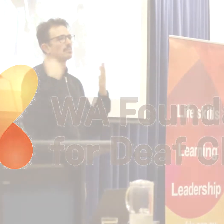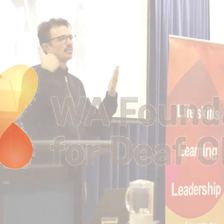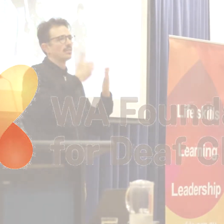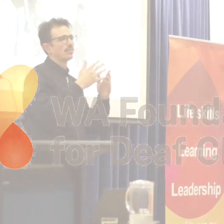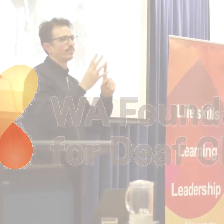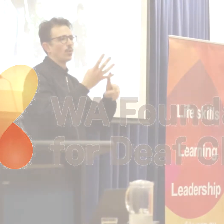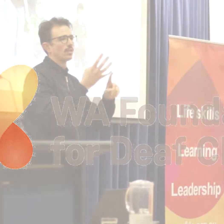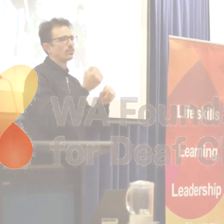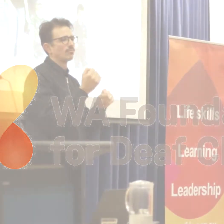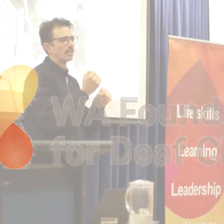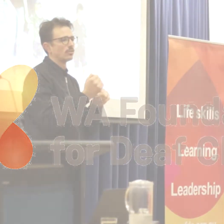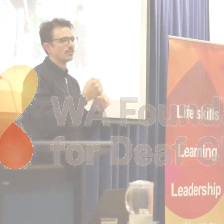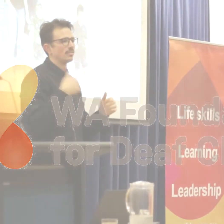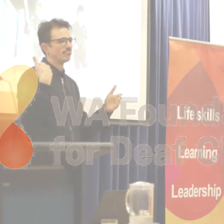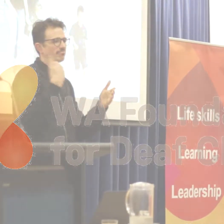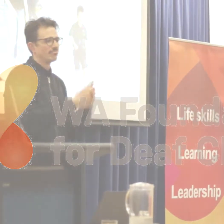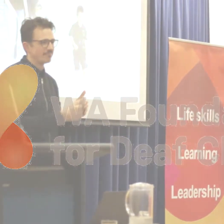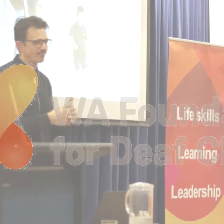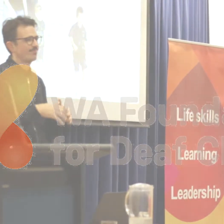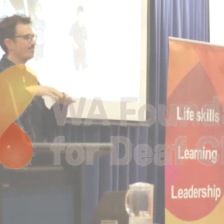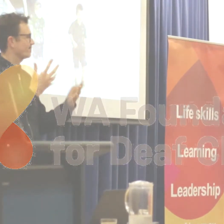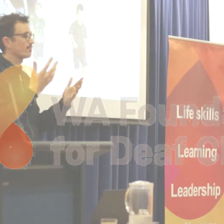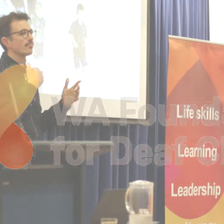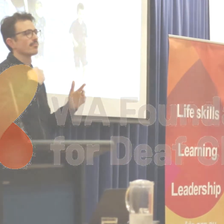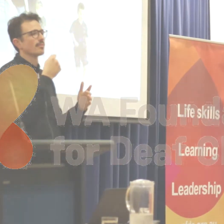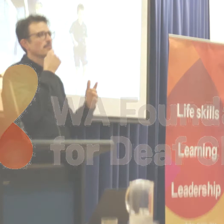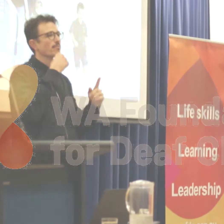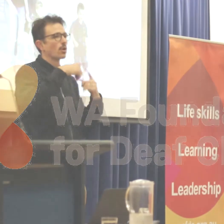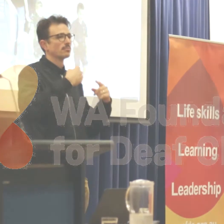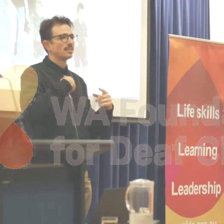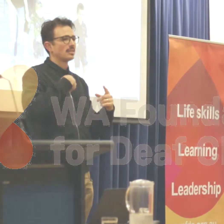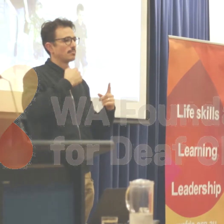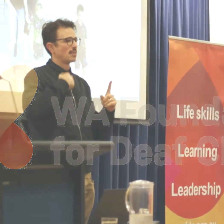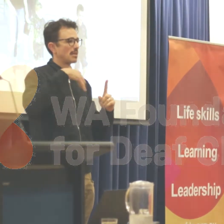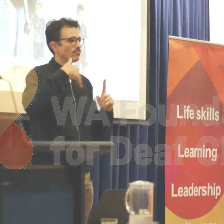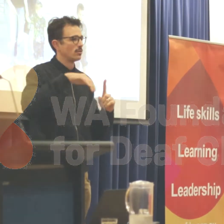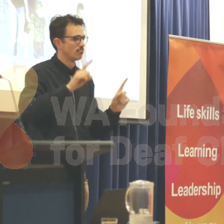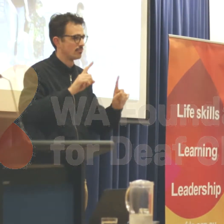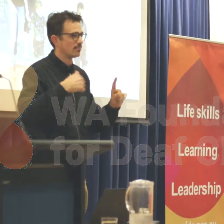It’s genetic, and there’s a fourth-generation deafness in this line.